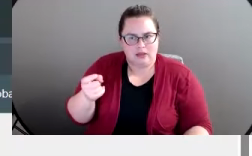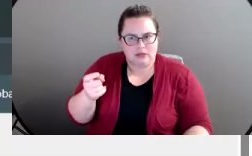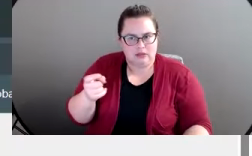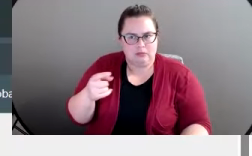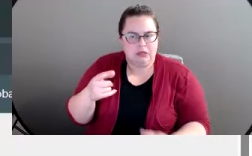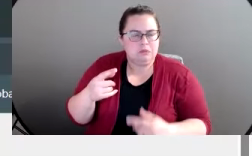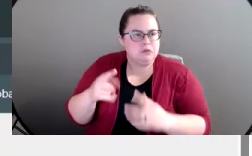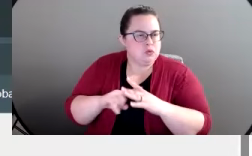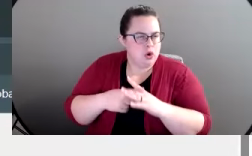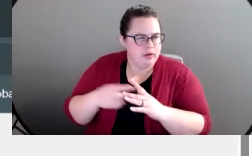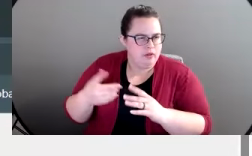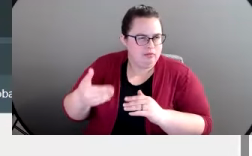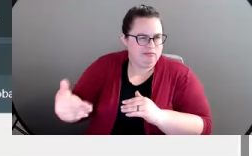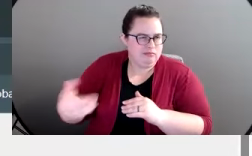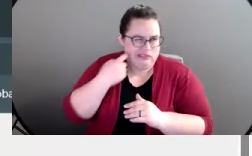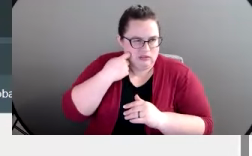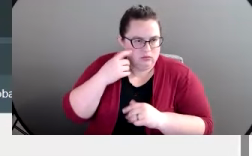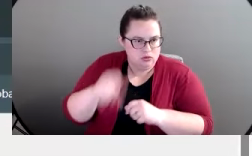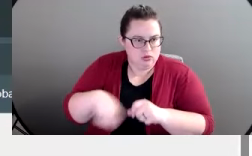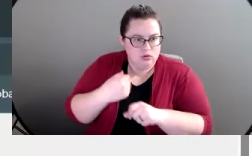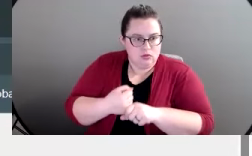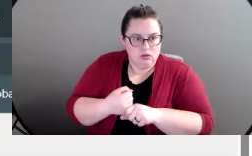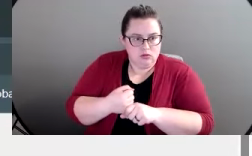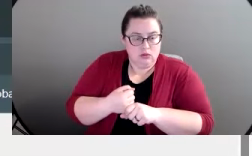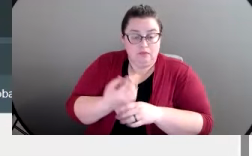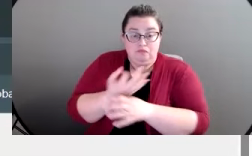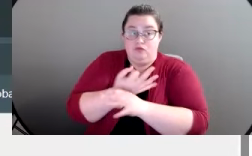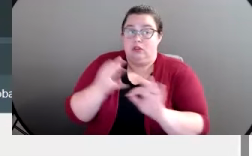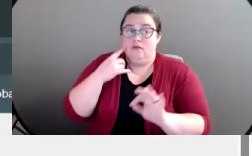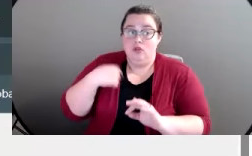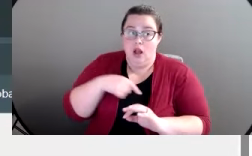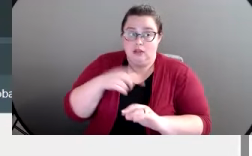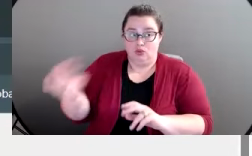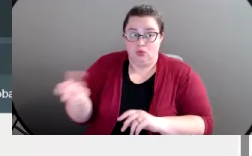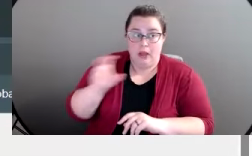It is free for us to embed into our Canvas courses.